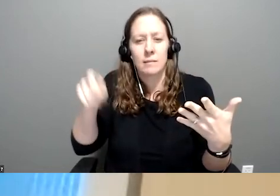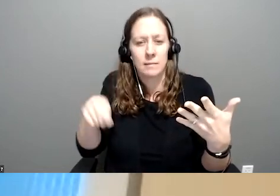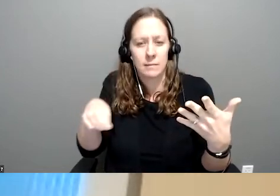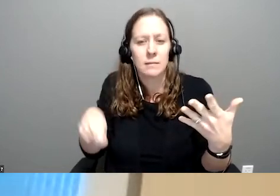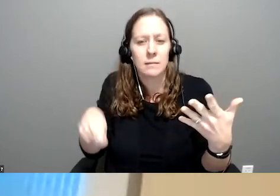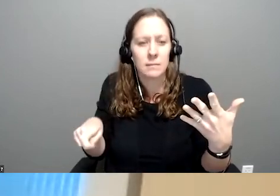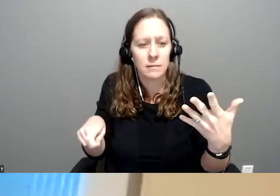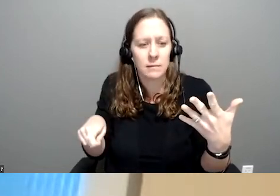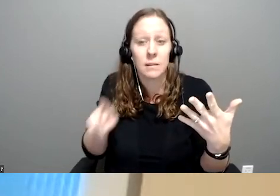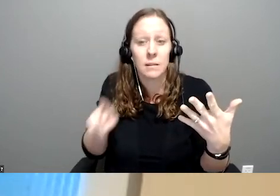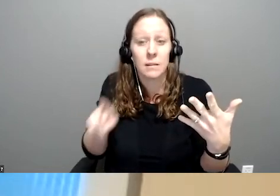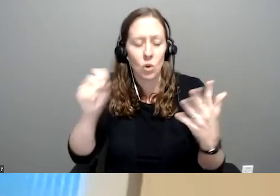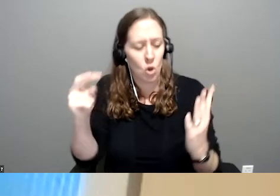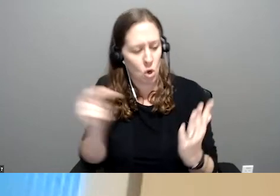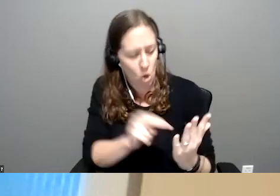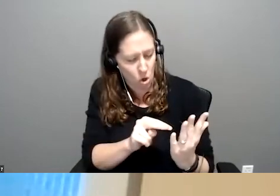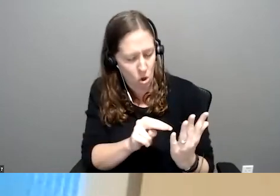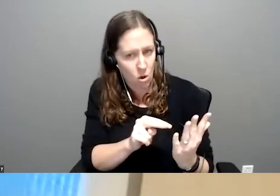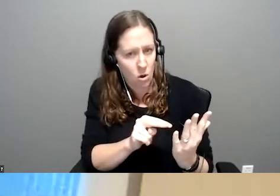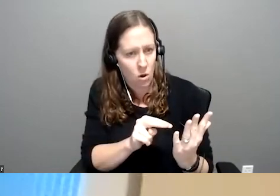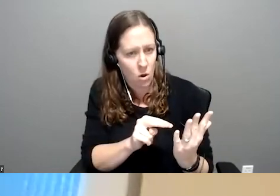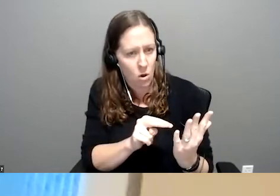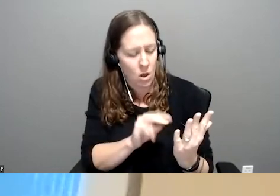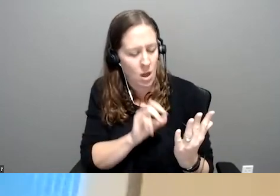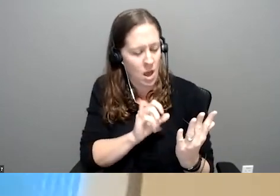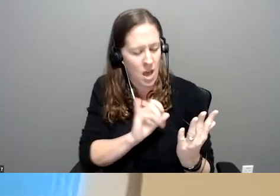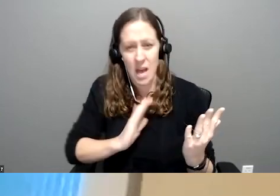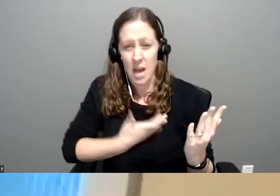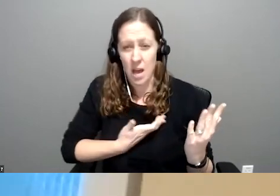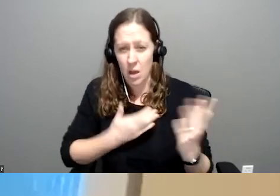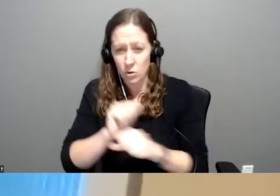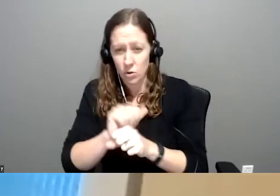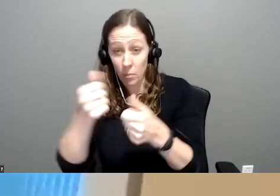that they could look at their job posting, they could look at their hiring process,